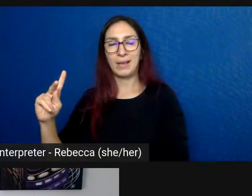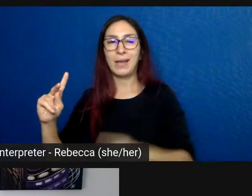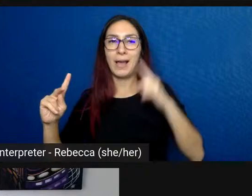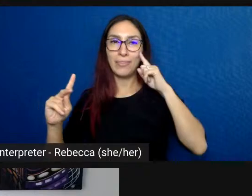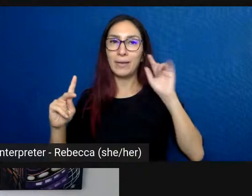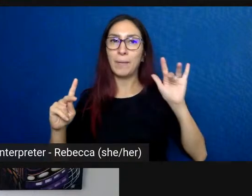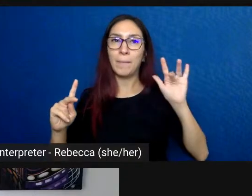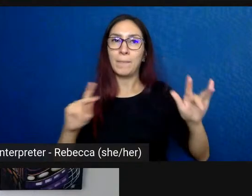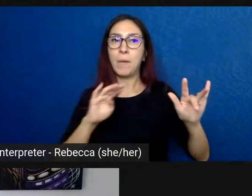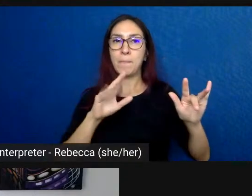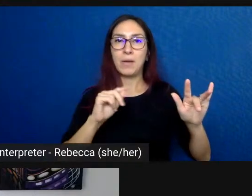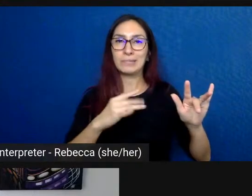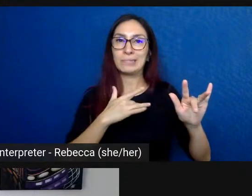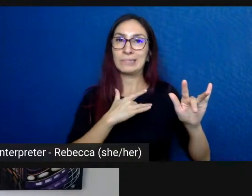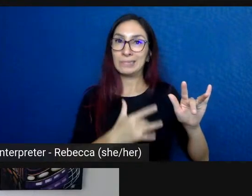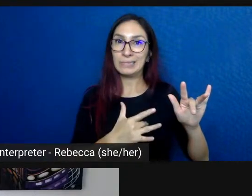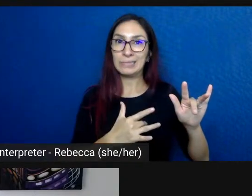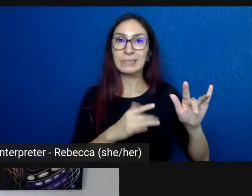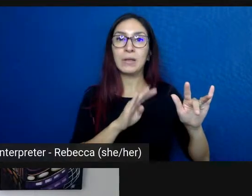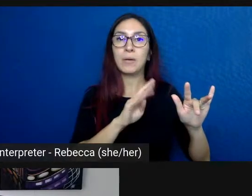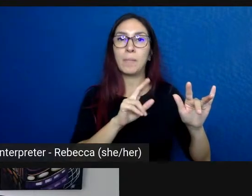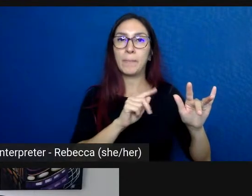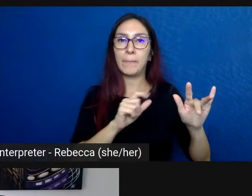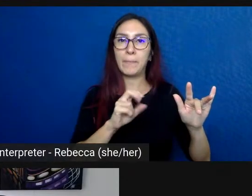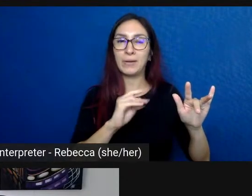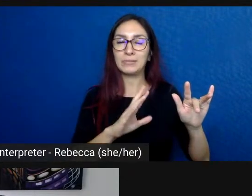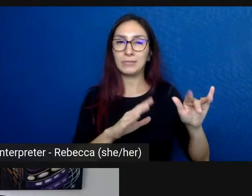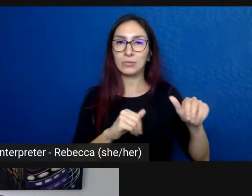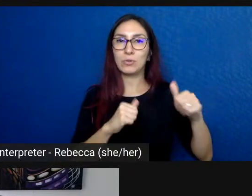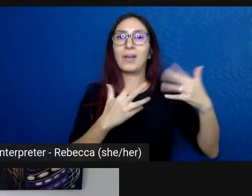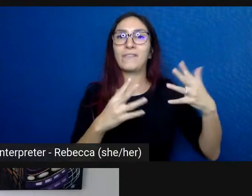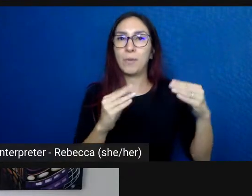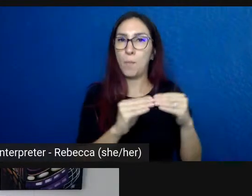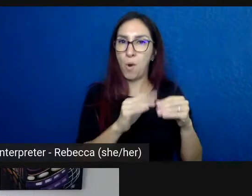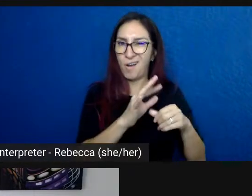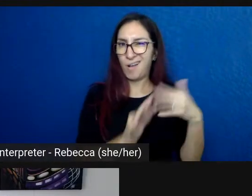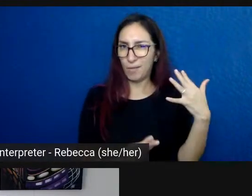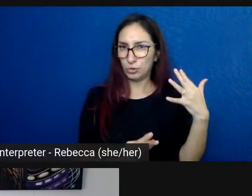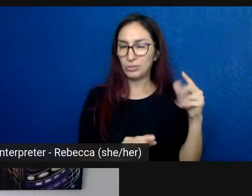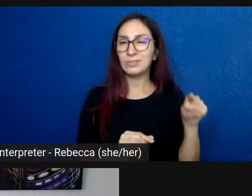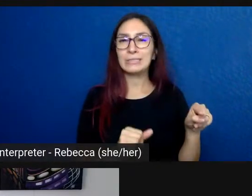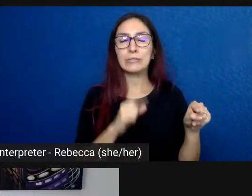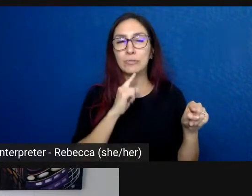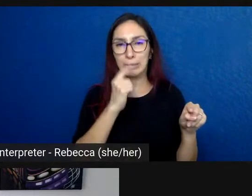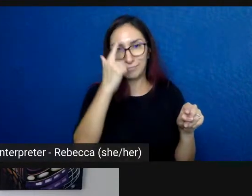To I try to highlight is whether you use a button or link to trigger them, I think the button